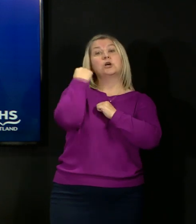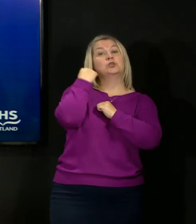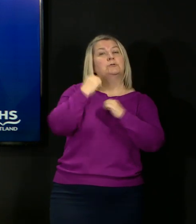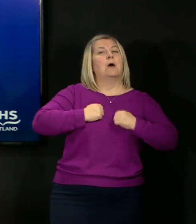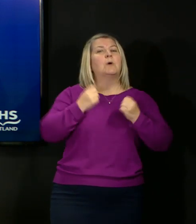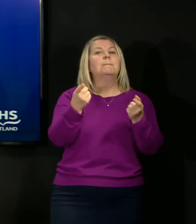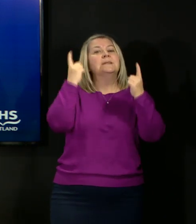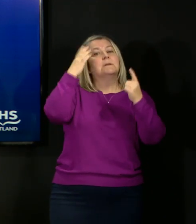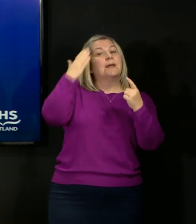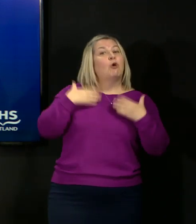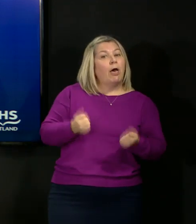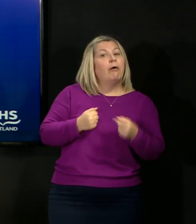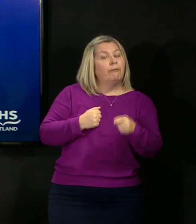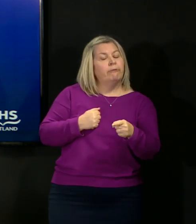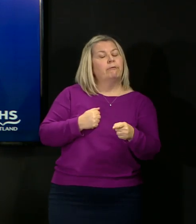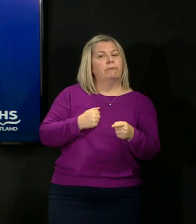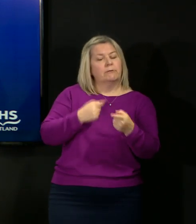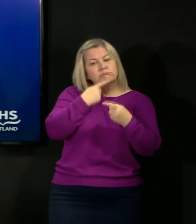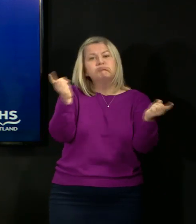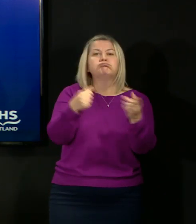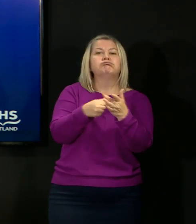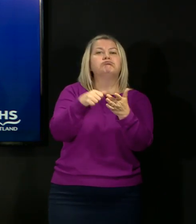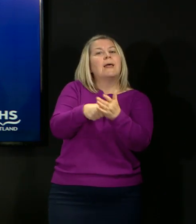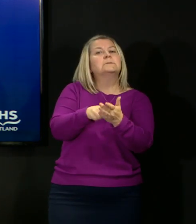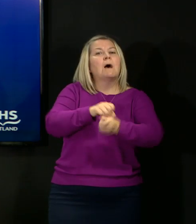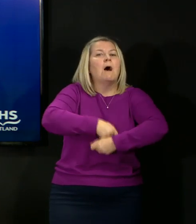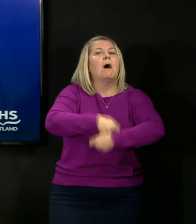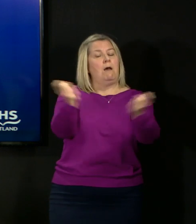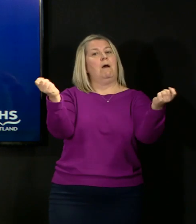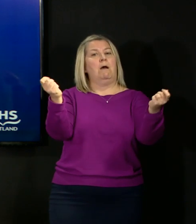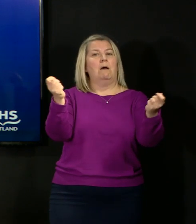Mental Health, wrote to all our NHS boards, local authorities and health and